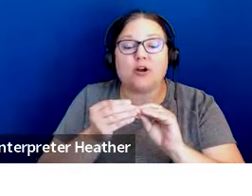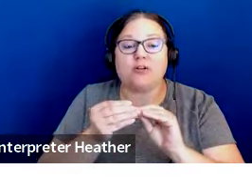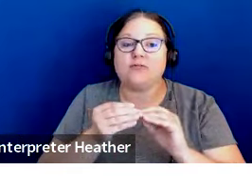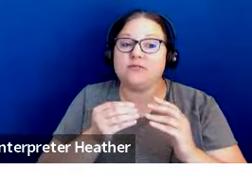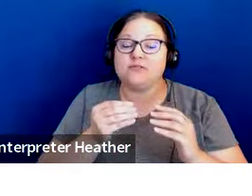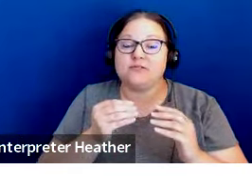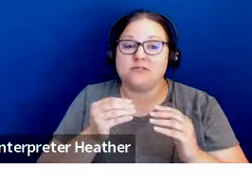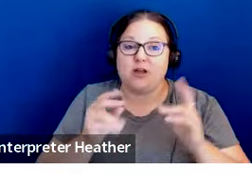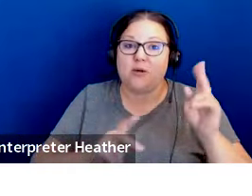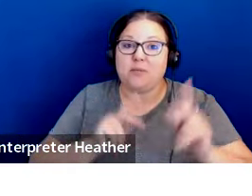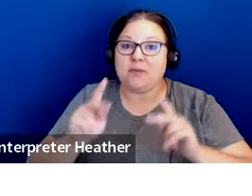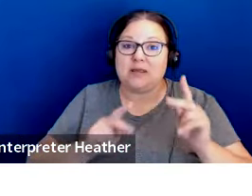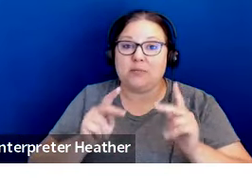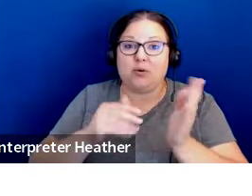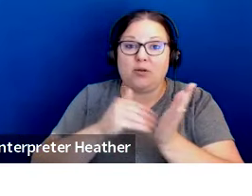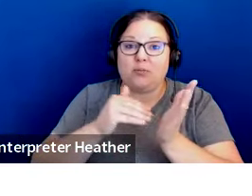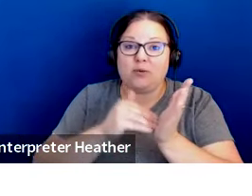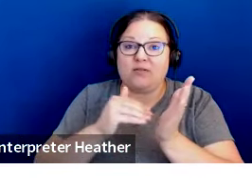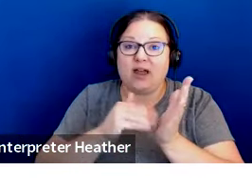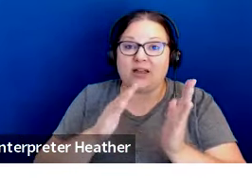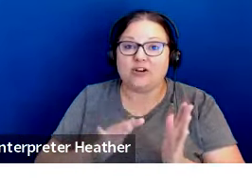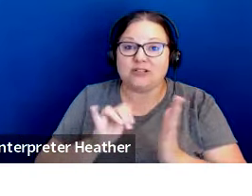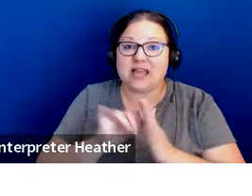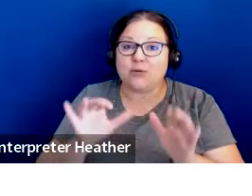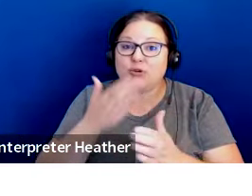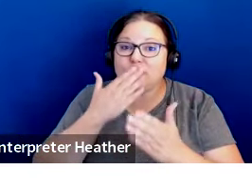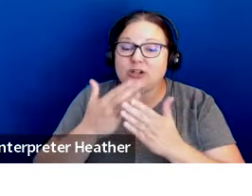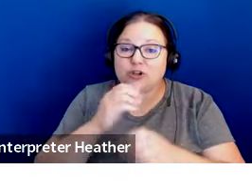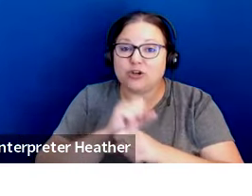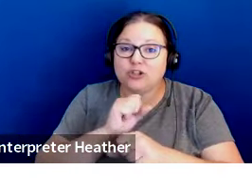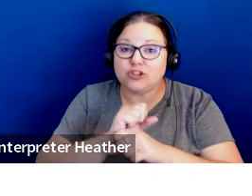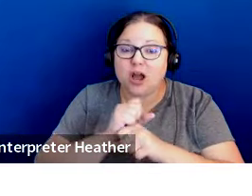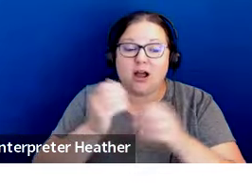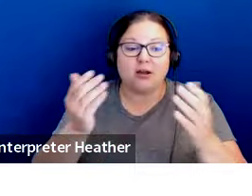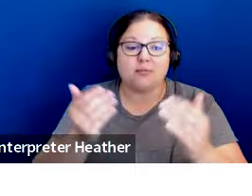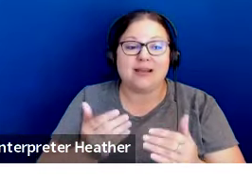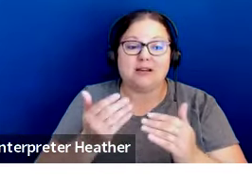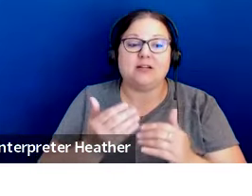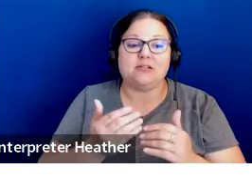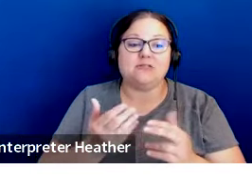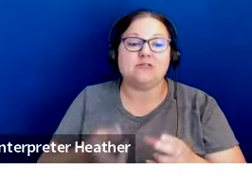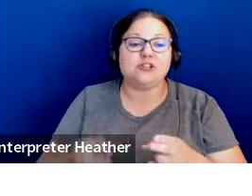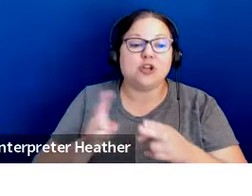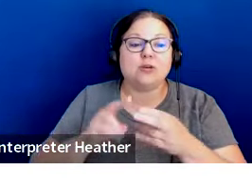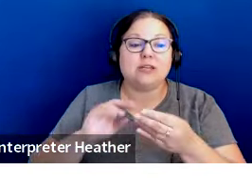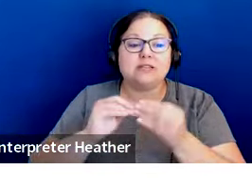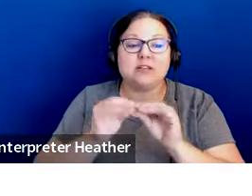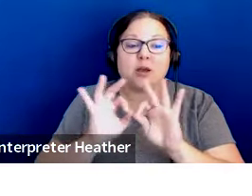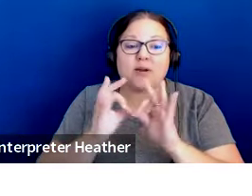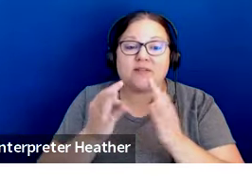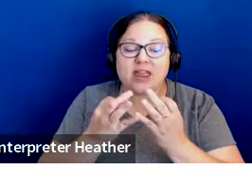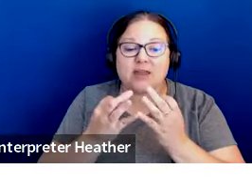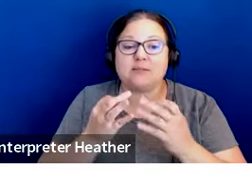a good job in this area increase the number of families, as already mentioned in daily talking,